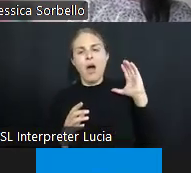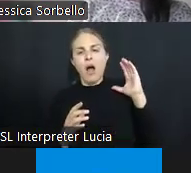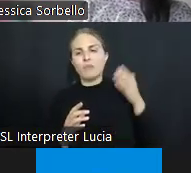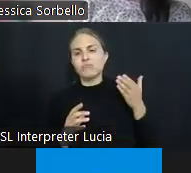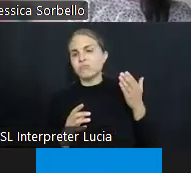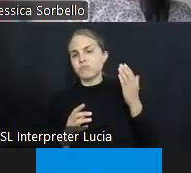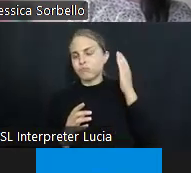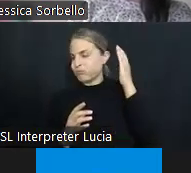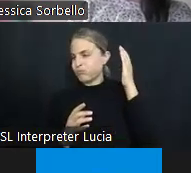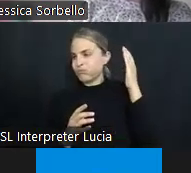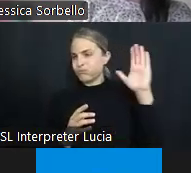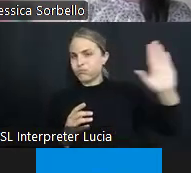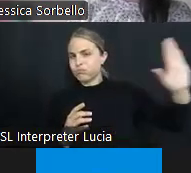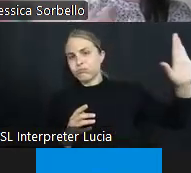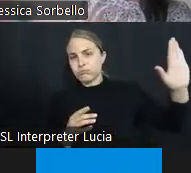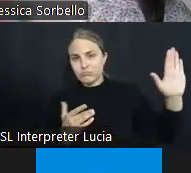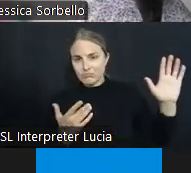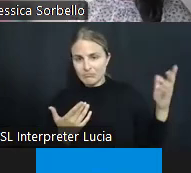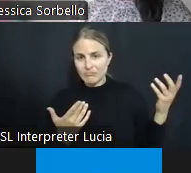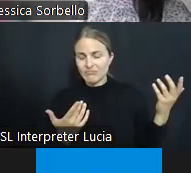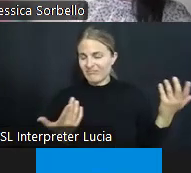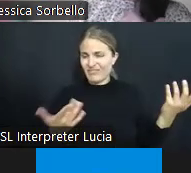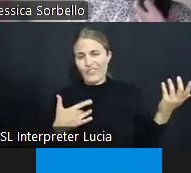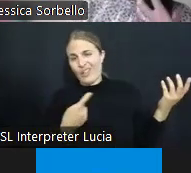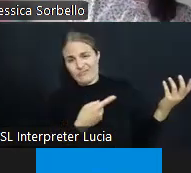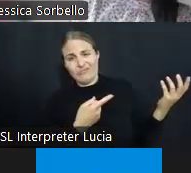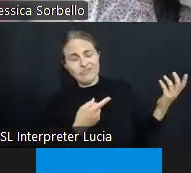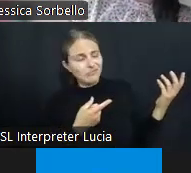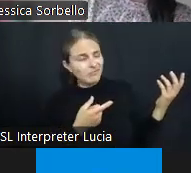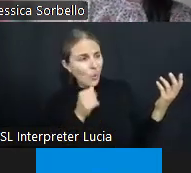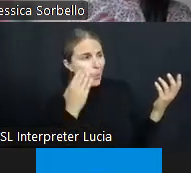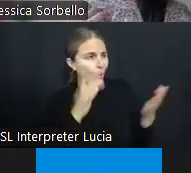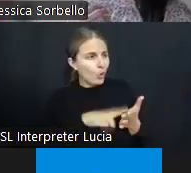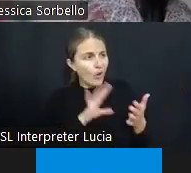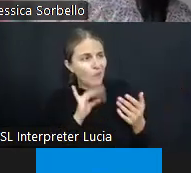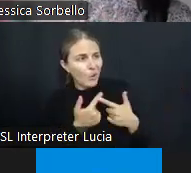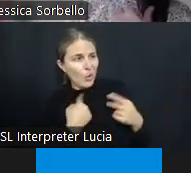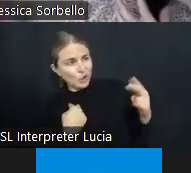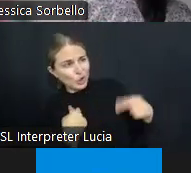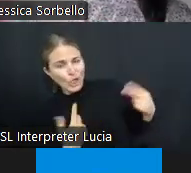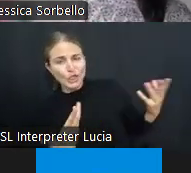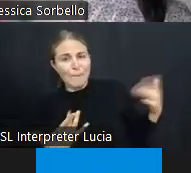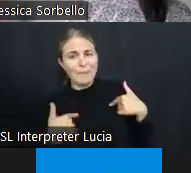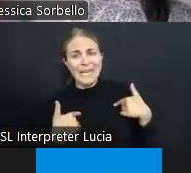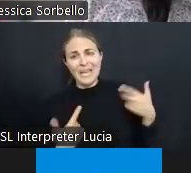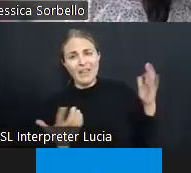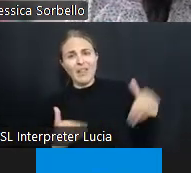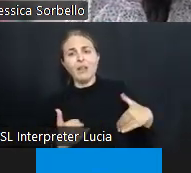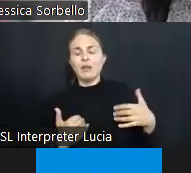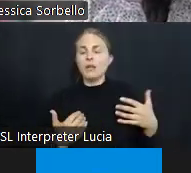along those lines. Even though judgment is not what is happening, it is often what is conveyed through our